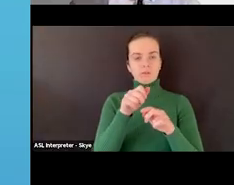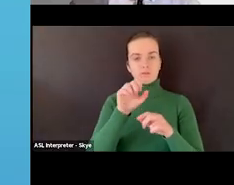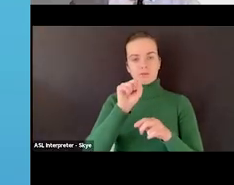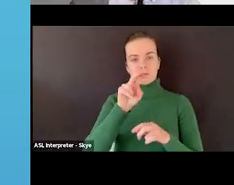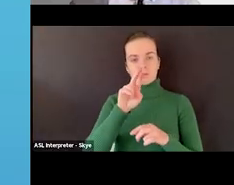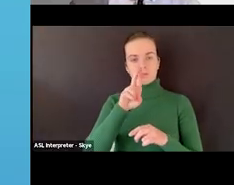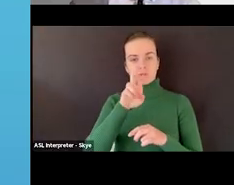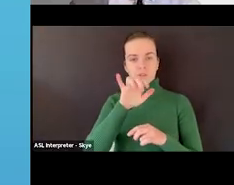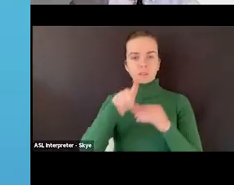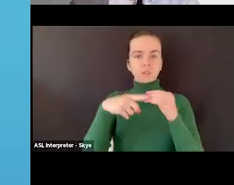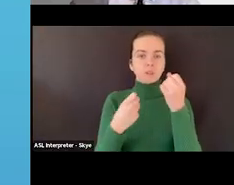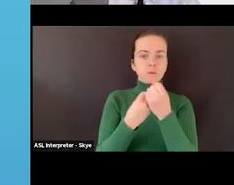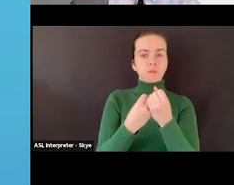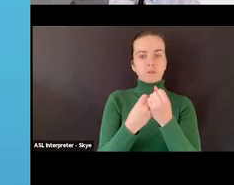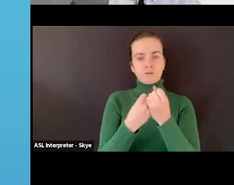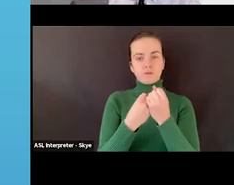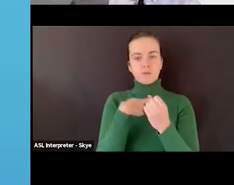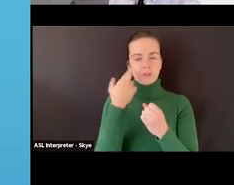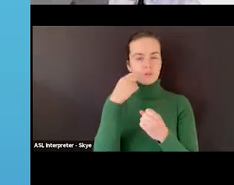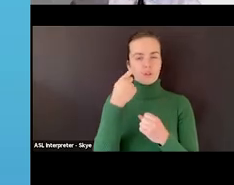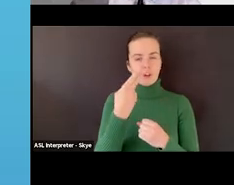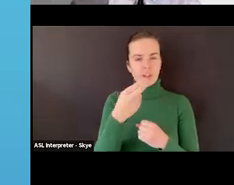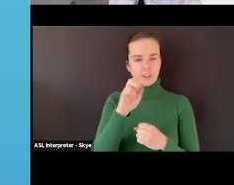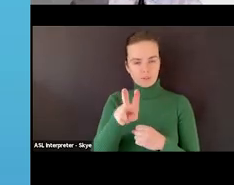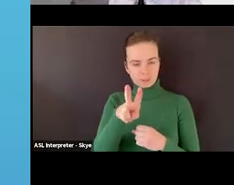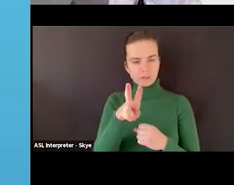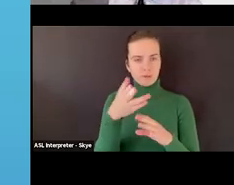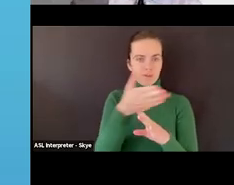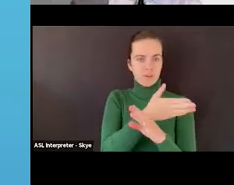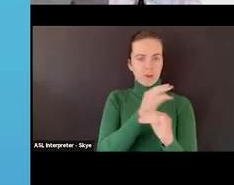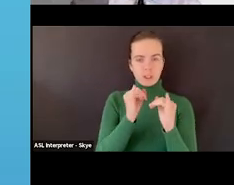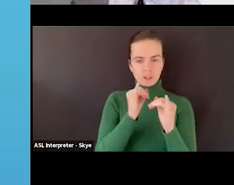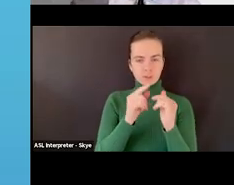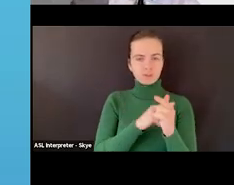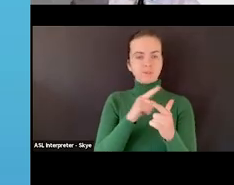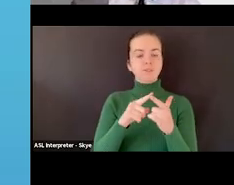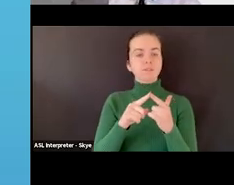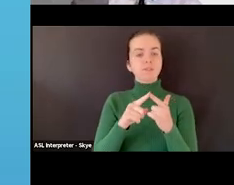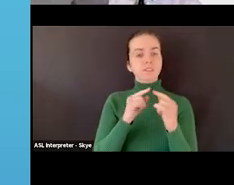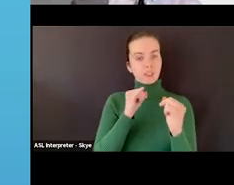for the HIV care continuum prior to the interviews; an interviewer-administered